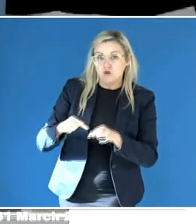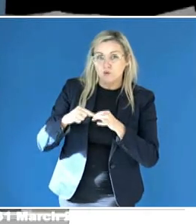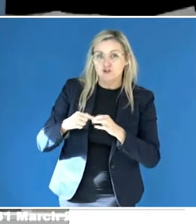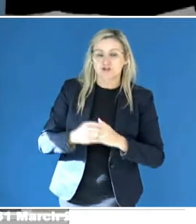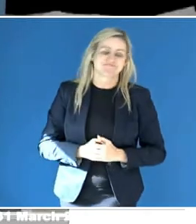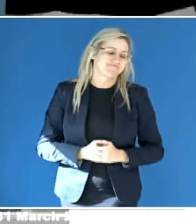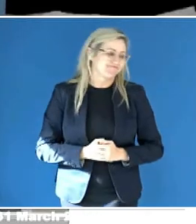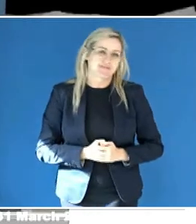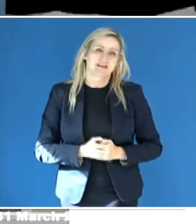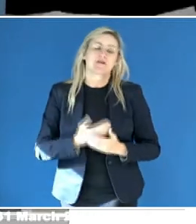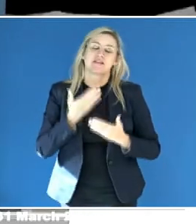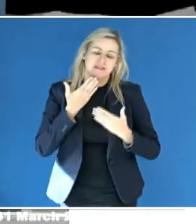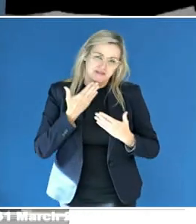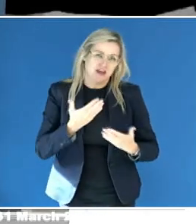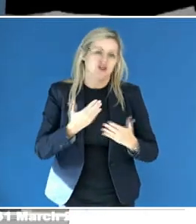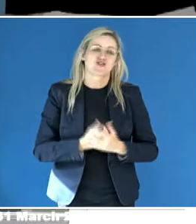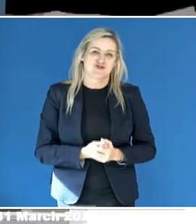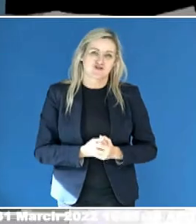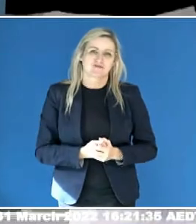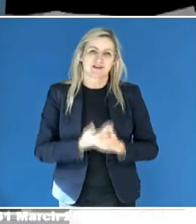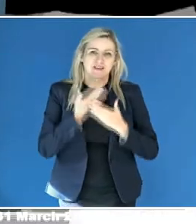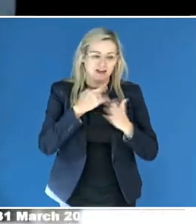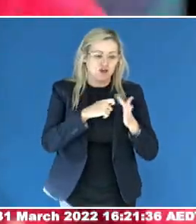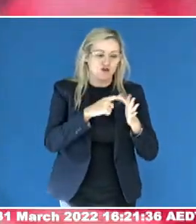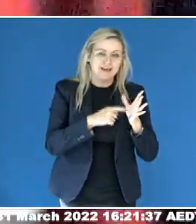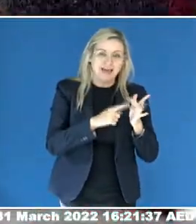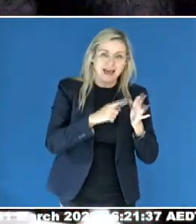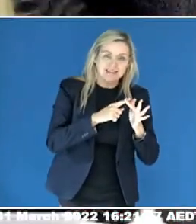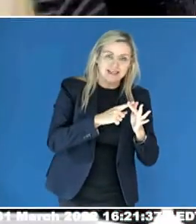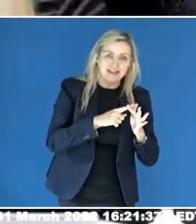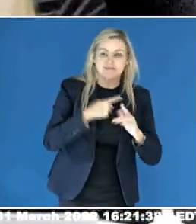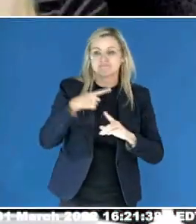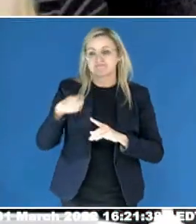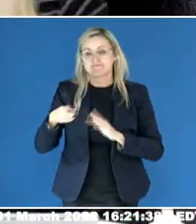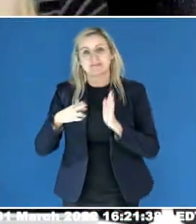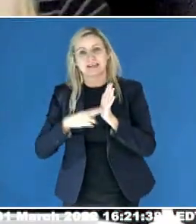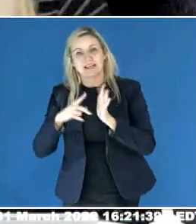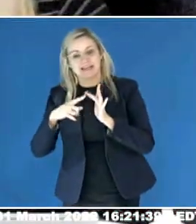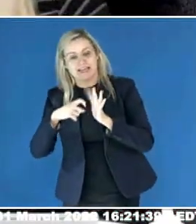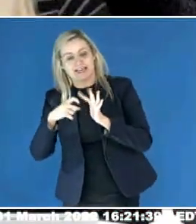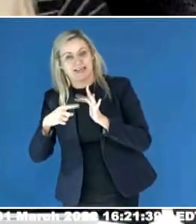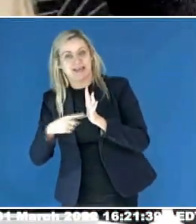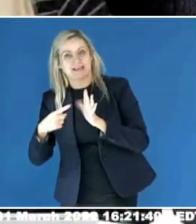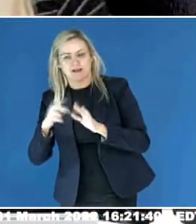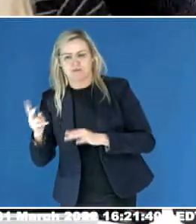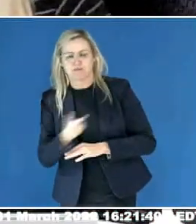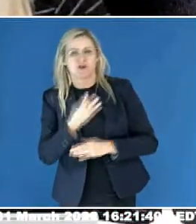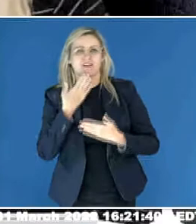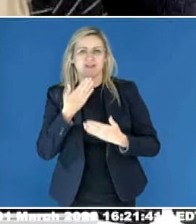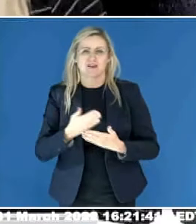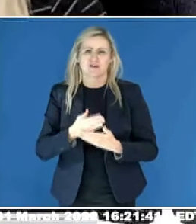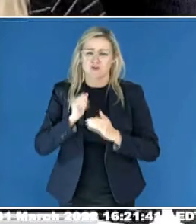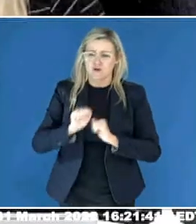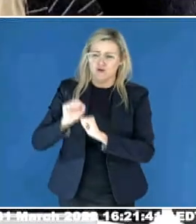particularly your ability to draw on your own experience, and other women and girls,